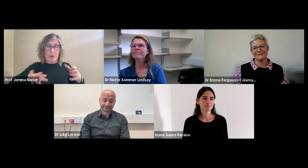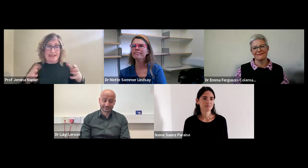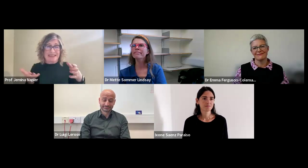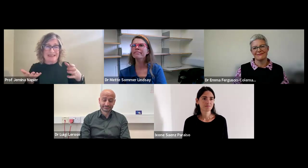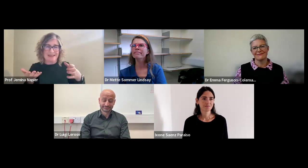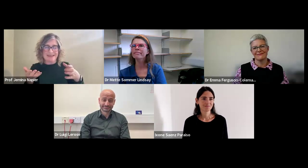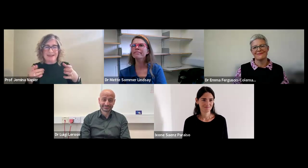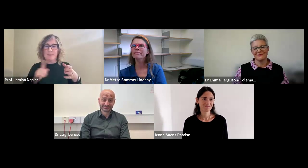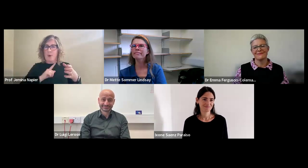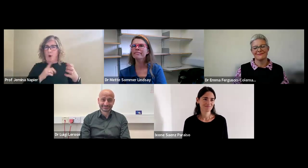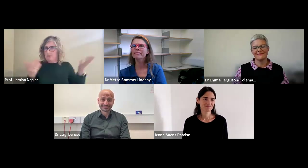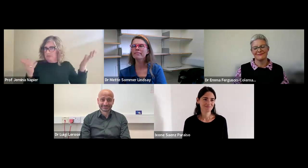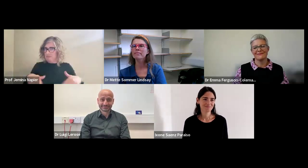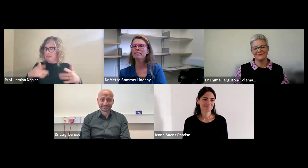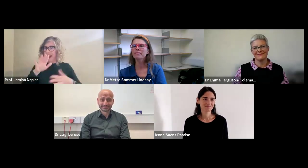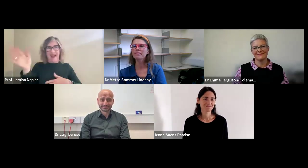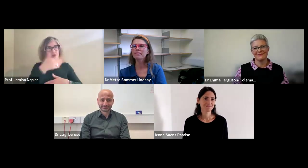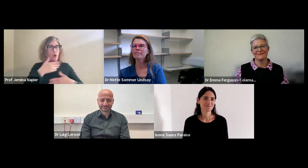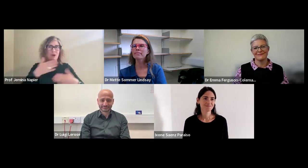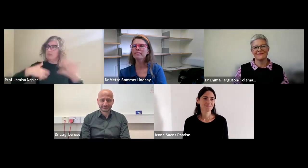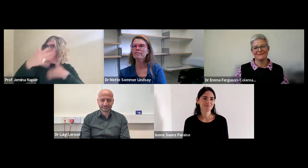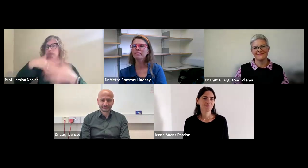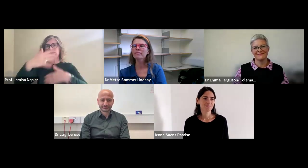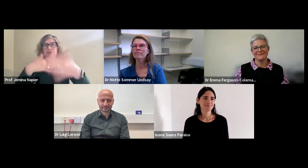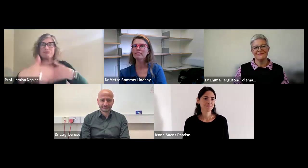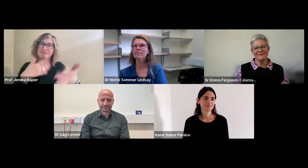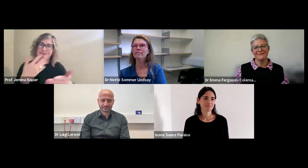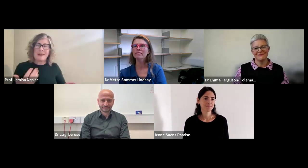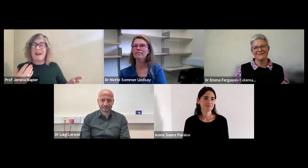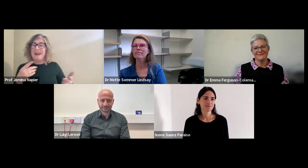In the ideal world we shouldn't need to fund projects like this Caucus,